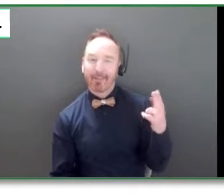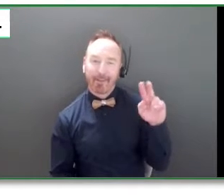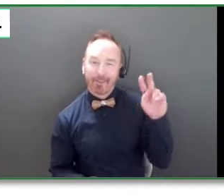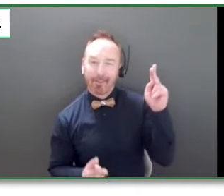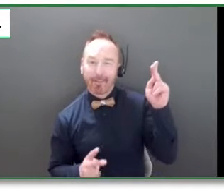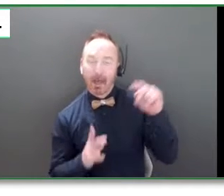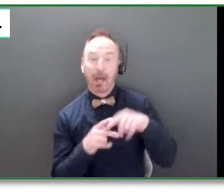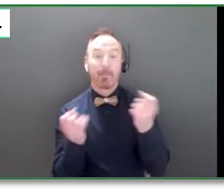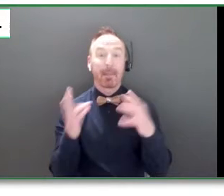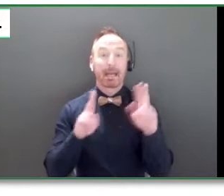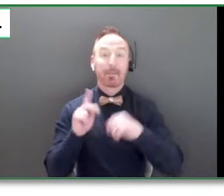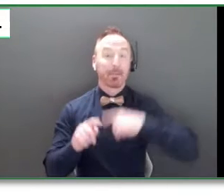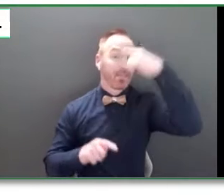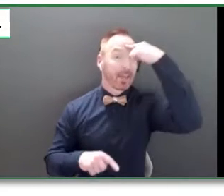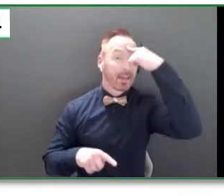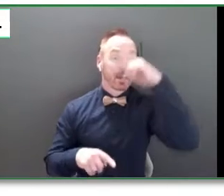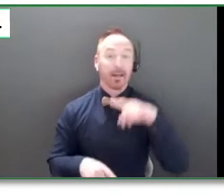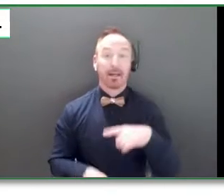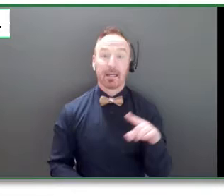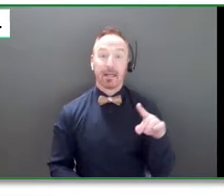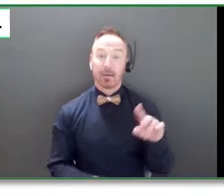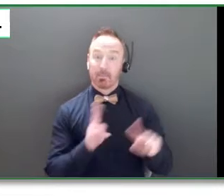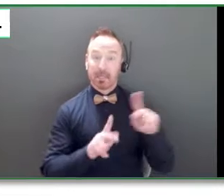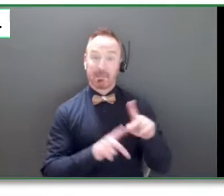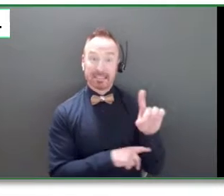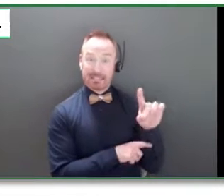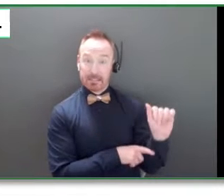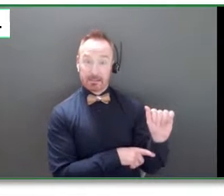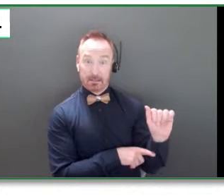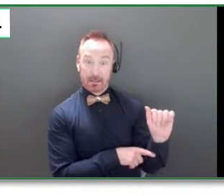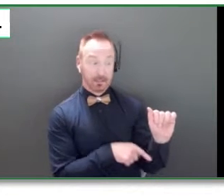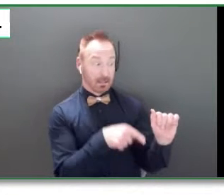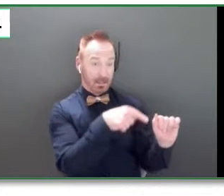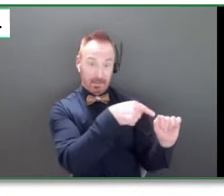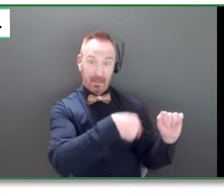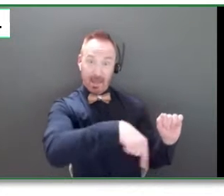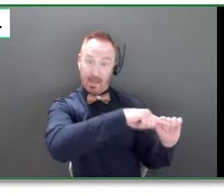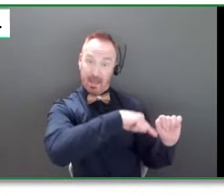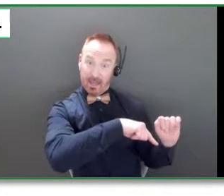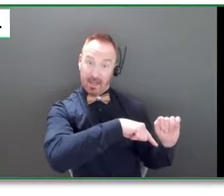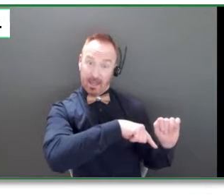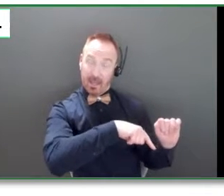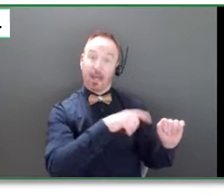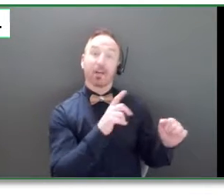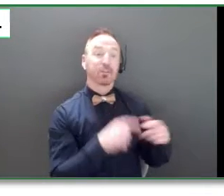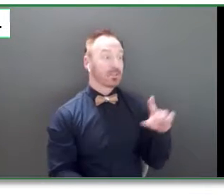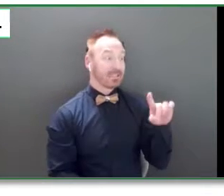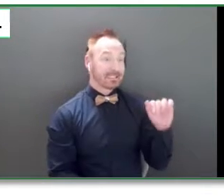disabilities only spend time with others with disabilities.